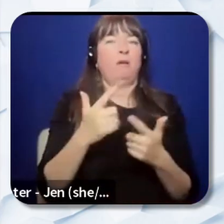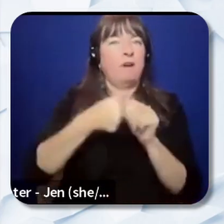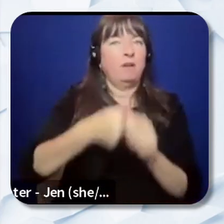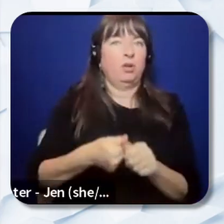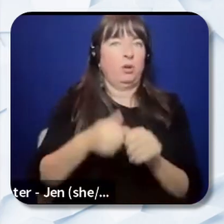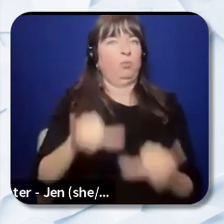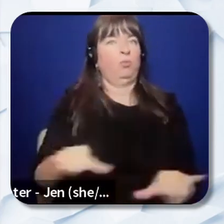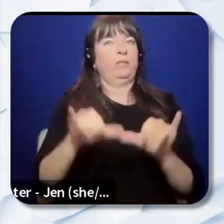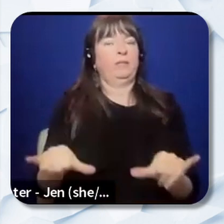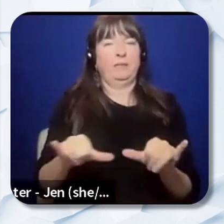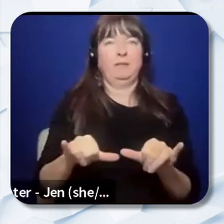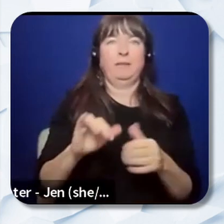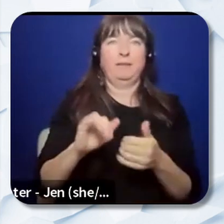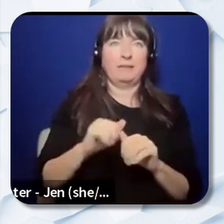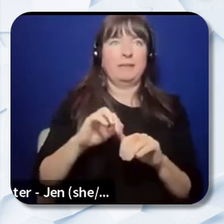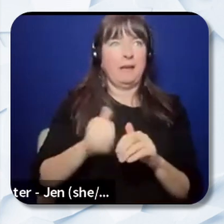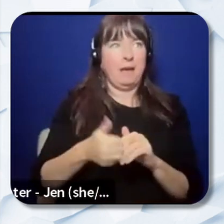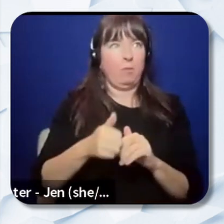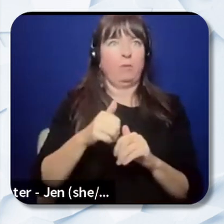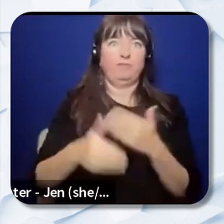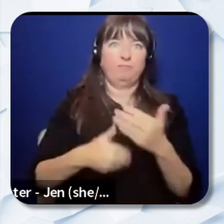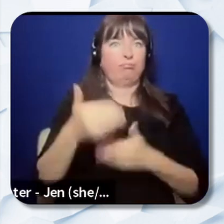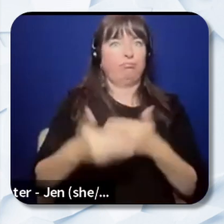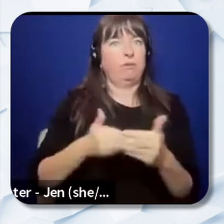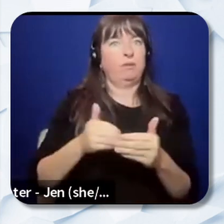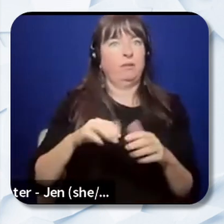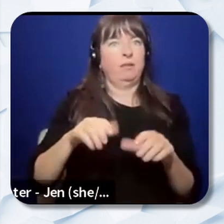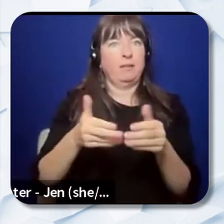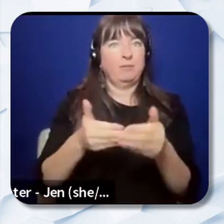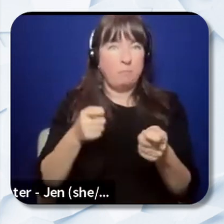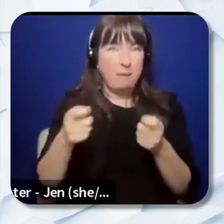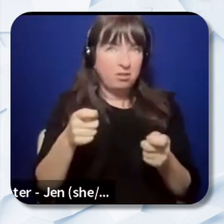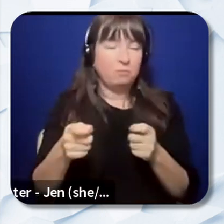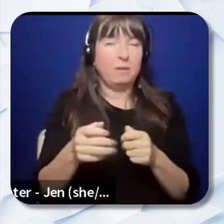The behavior management goes. That's when you start dealing with your the biggest topic or